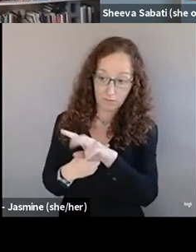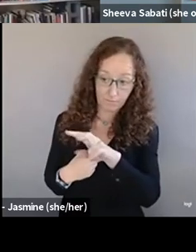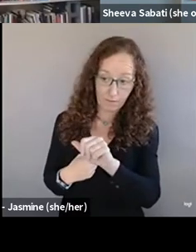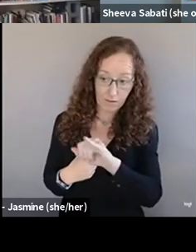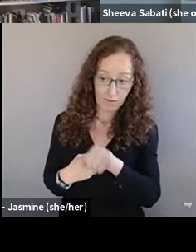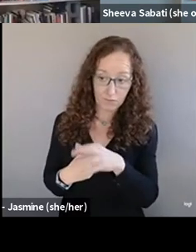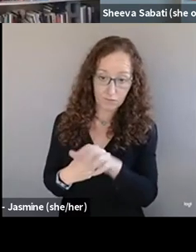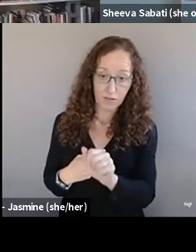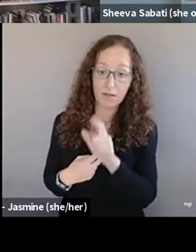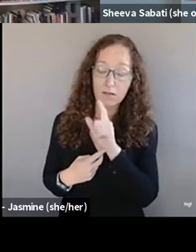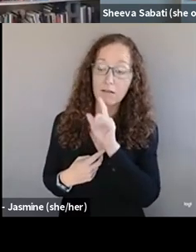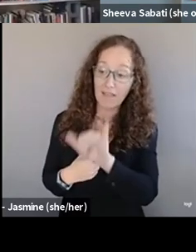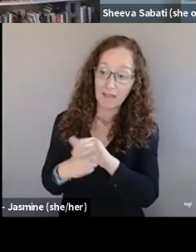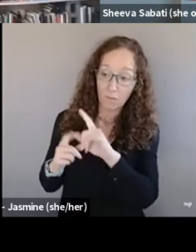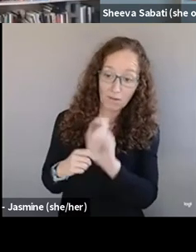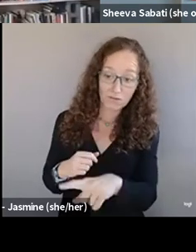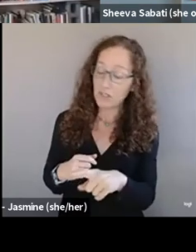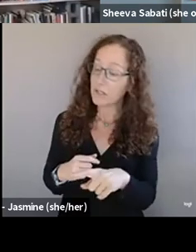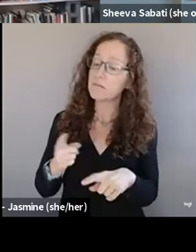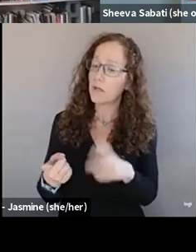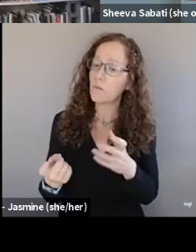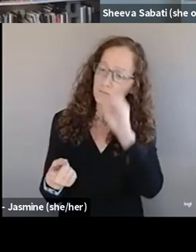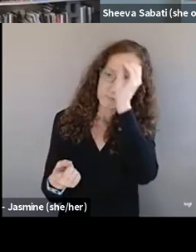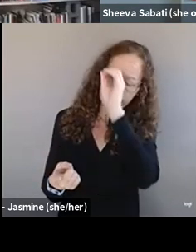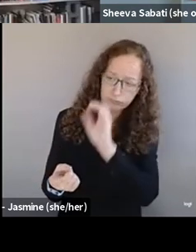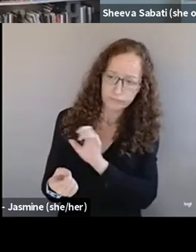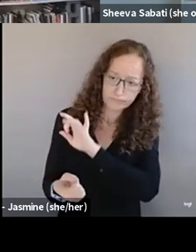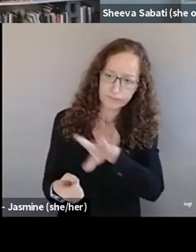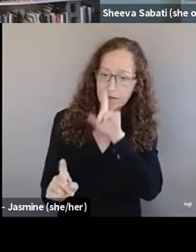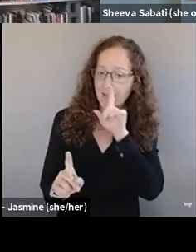question, don't just don't think that I'm going to let you post